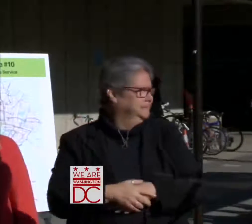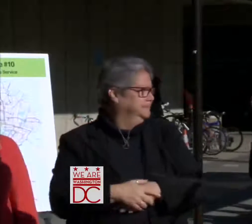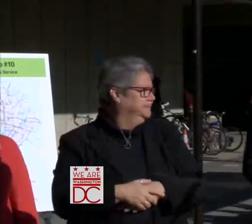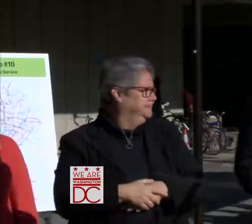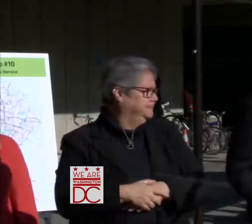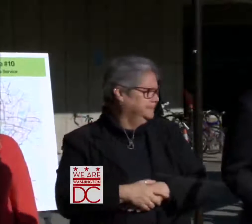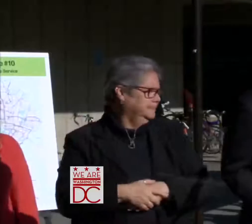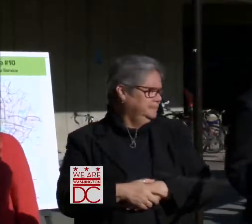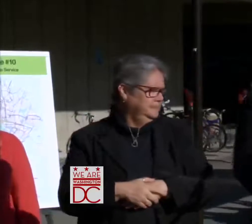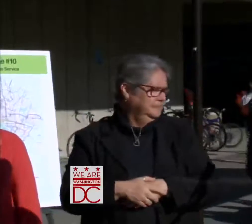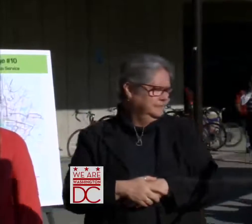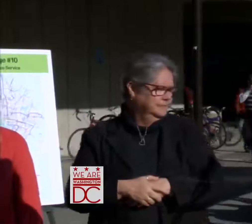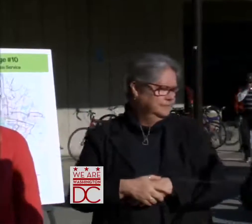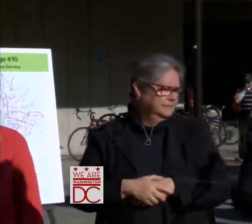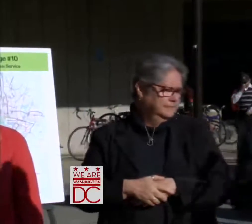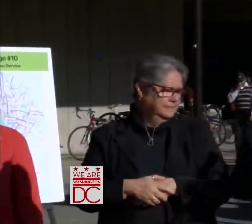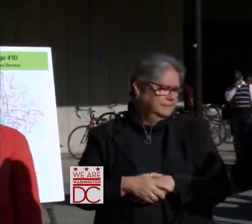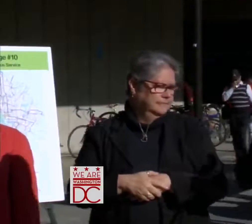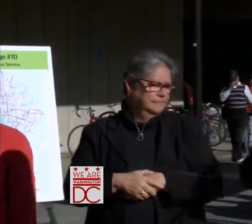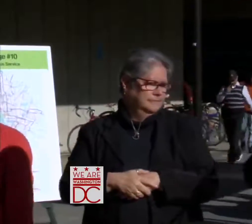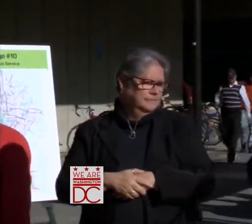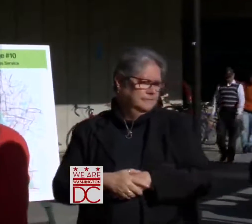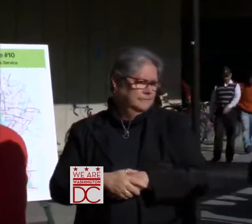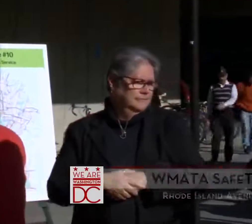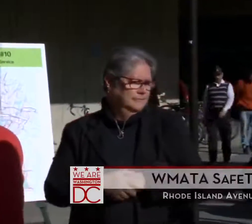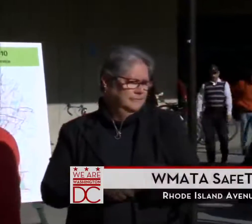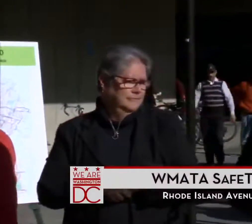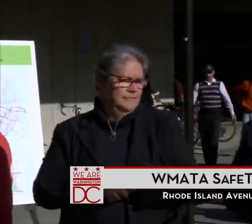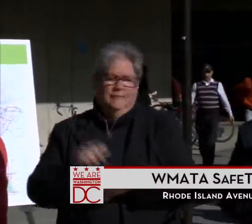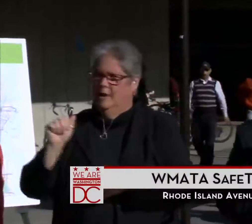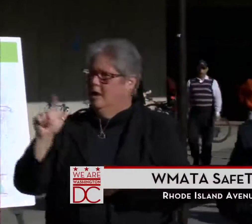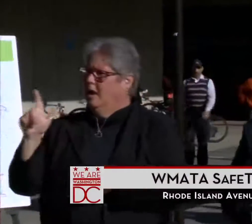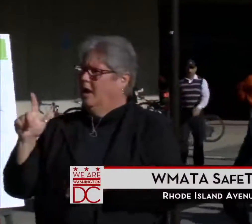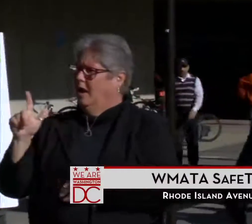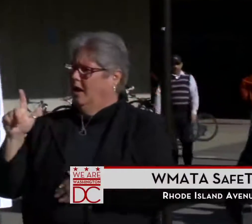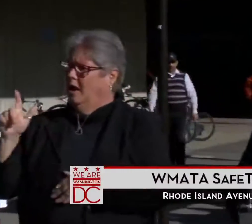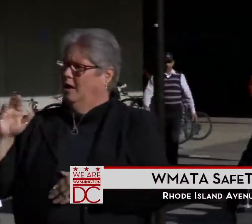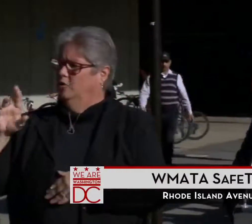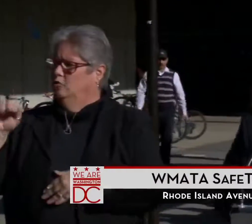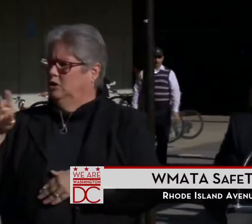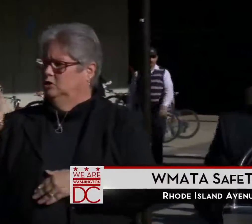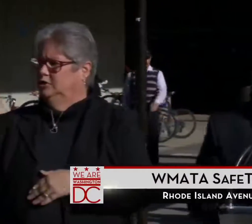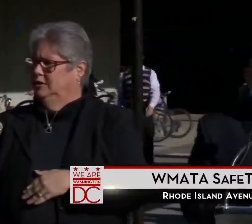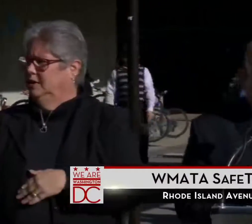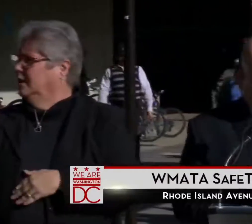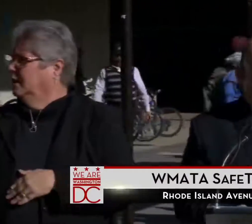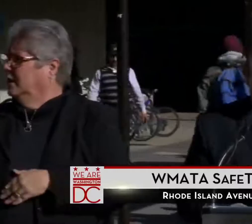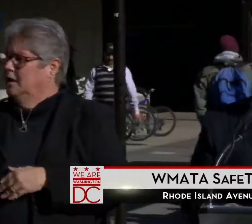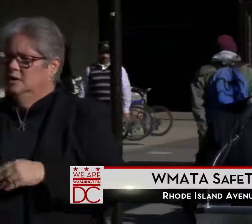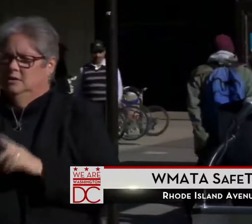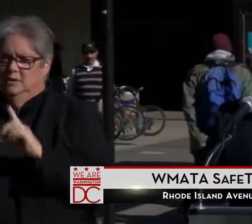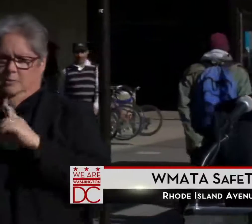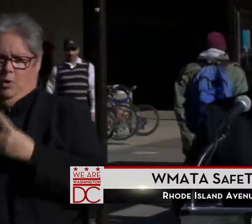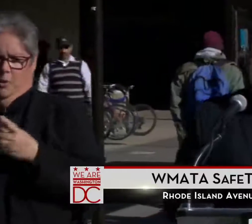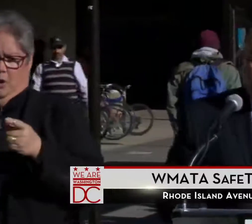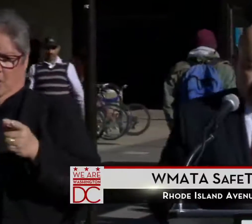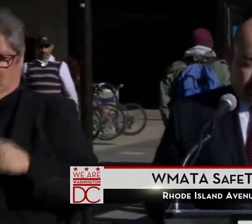AL ROSHDIEH, DIRECTOR OF THE MONTGOMERY COUNTY DEPARTMENT OF TRANSPORTATION.